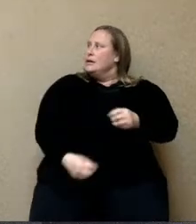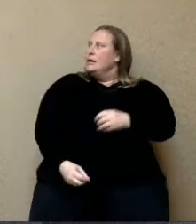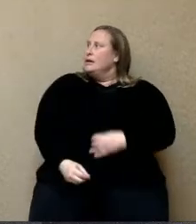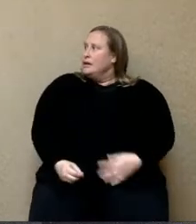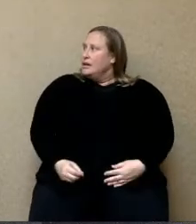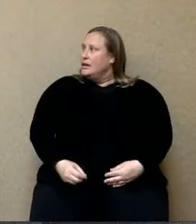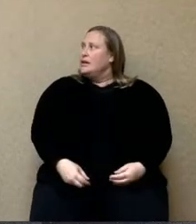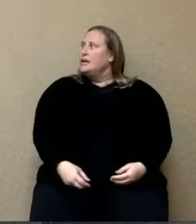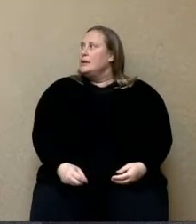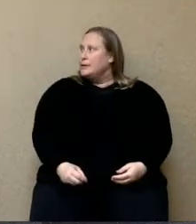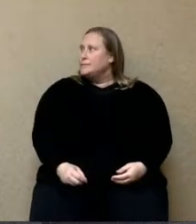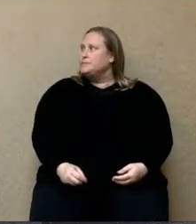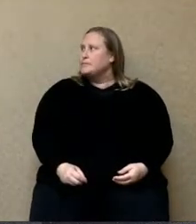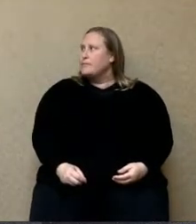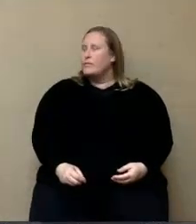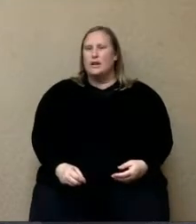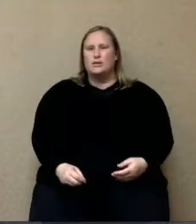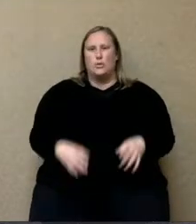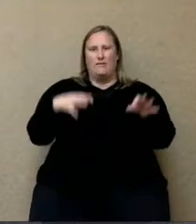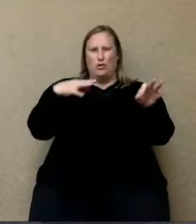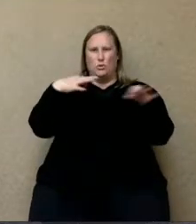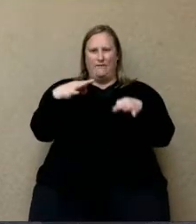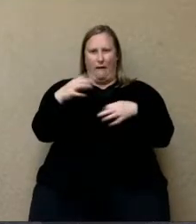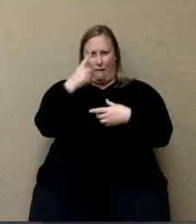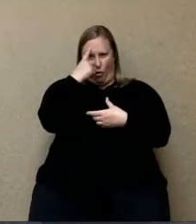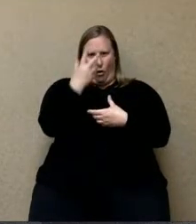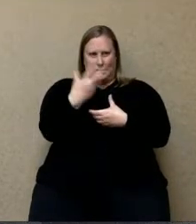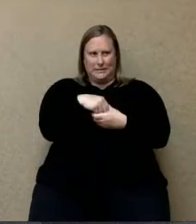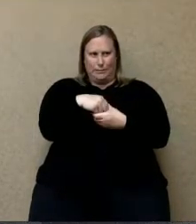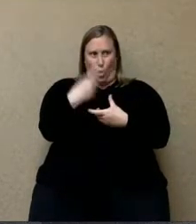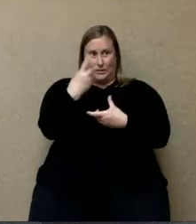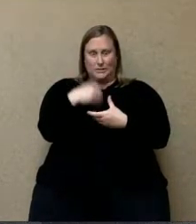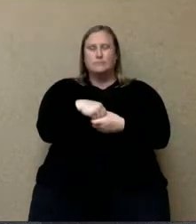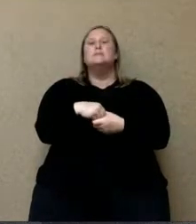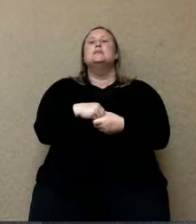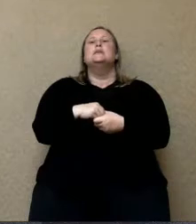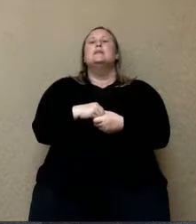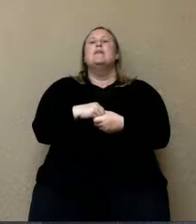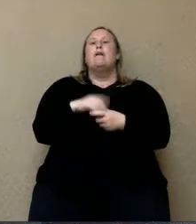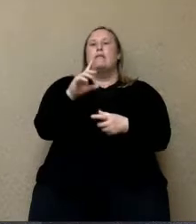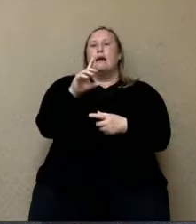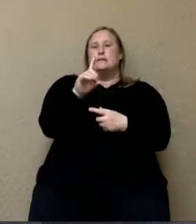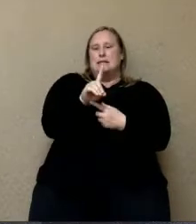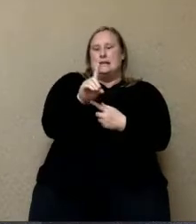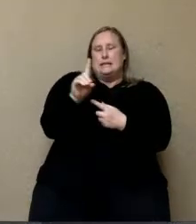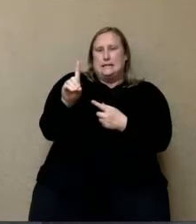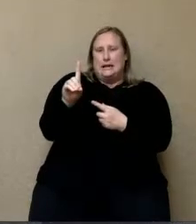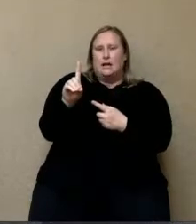So, we have to kind of define autism before we jump in. So, what is it really? So, it's a developmental disability that affects